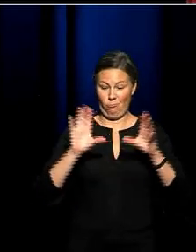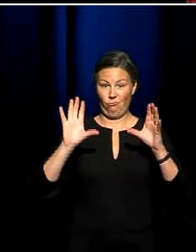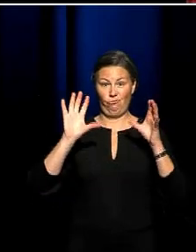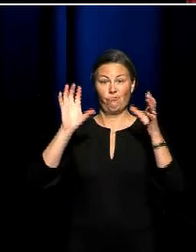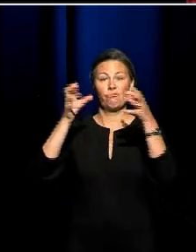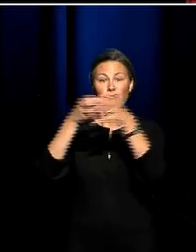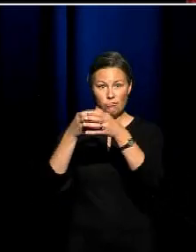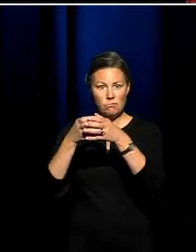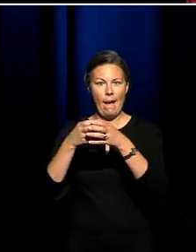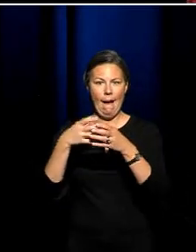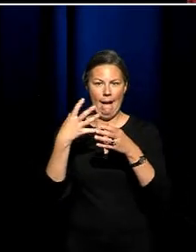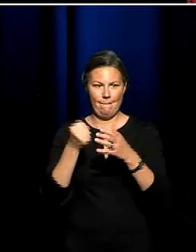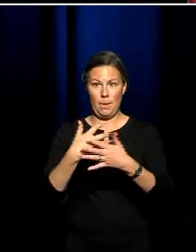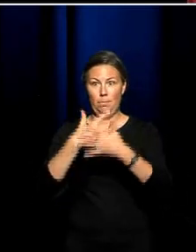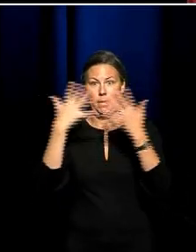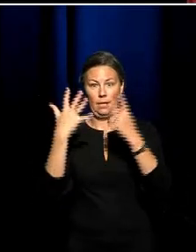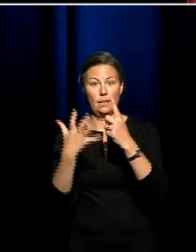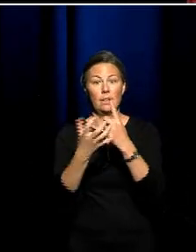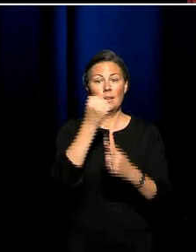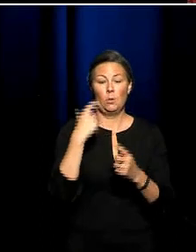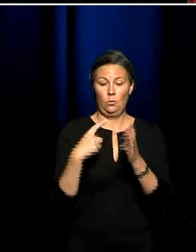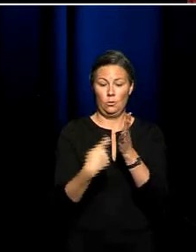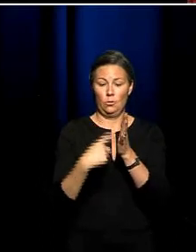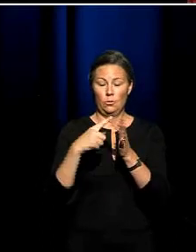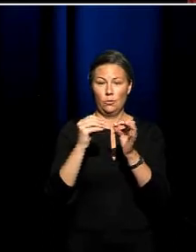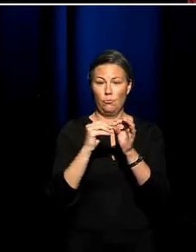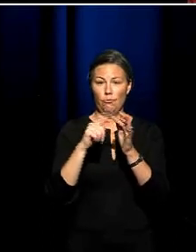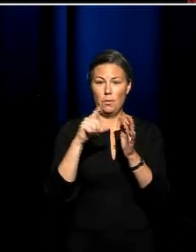Counsel Assisting the Royal Commission as Rebecca Treston QC will discuss in